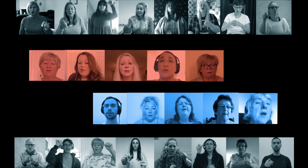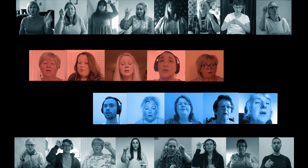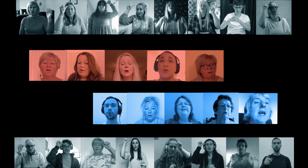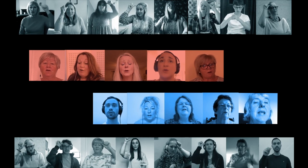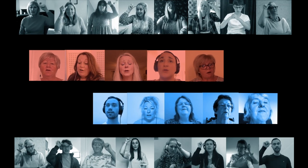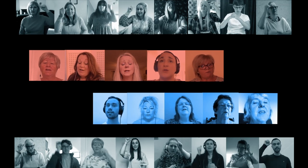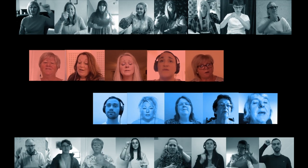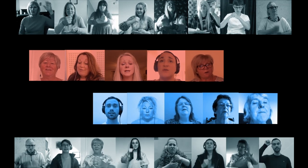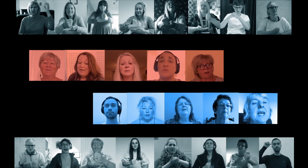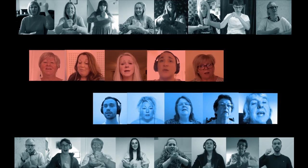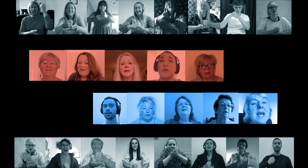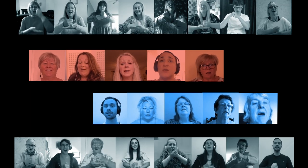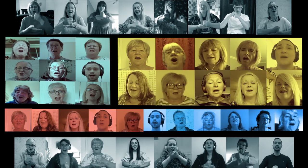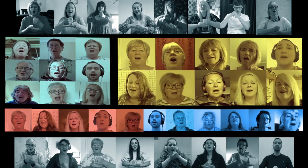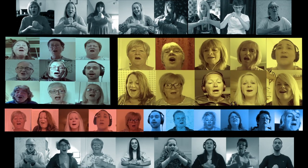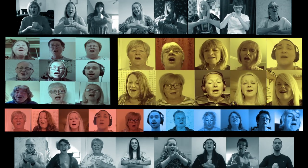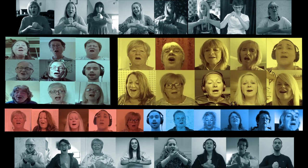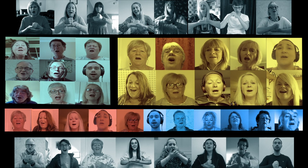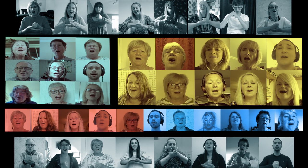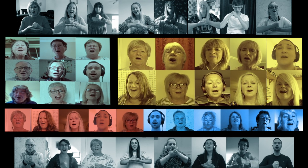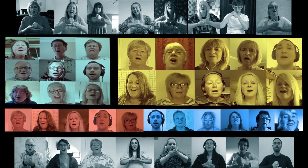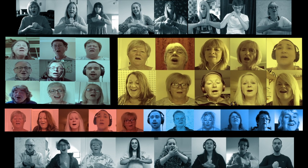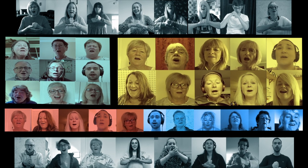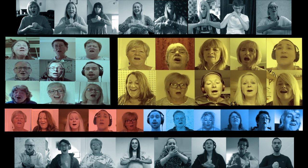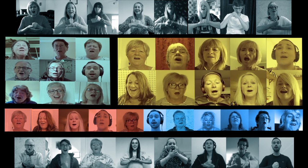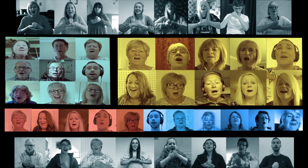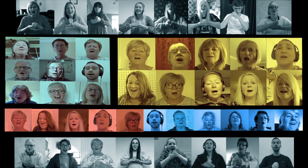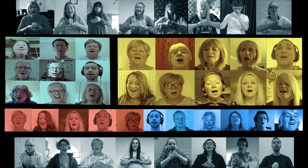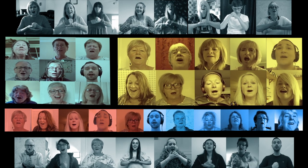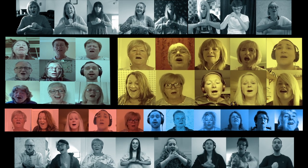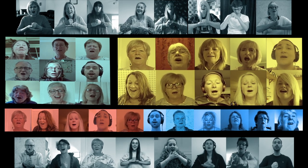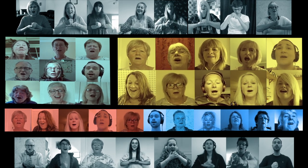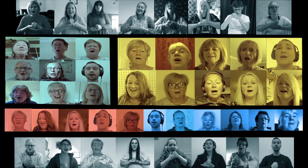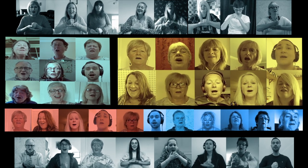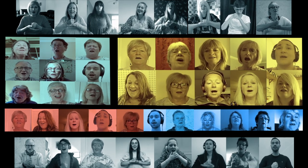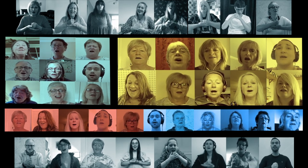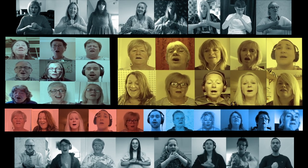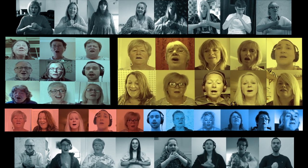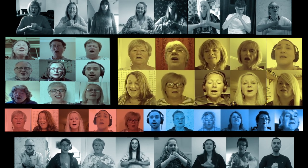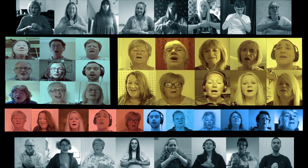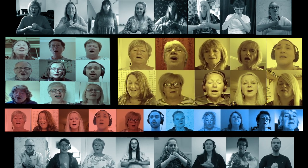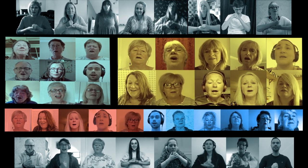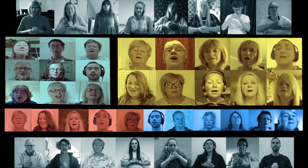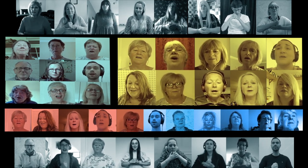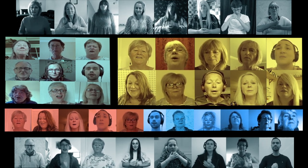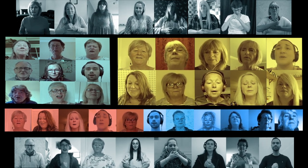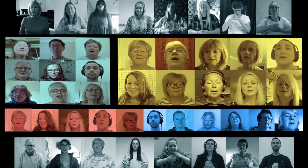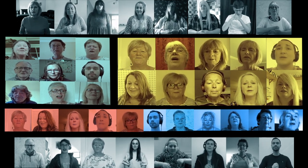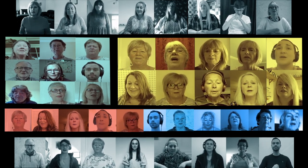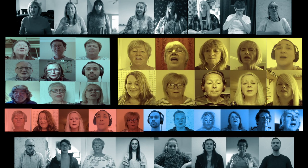You know you’re lifting me up